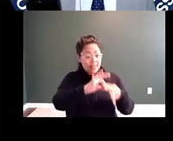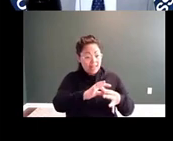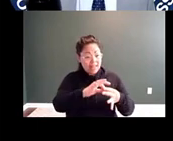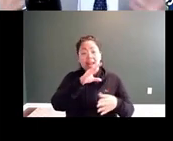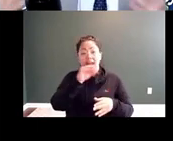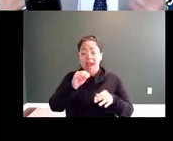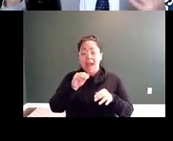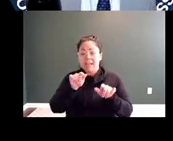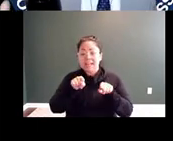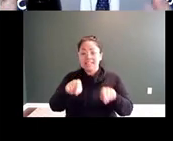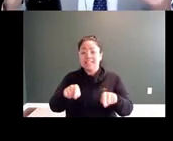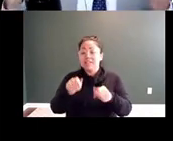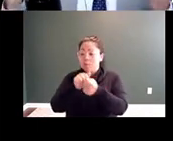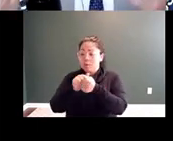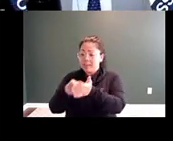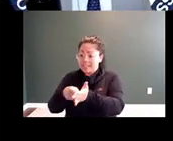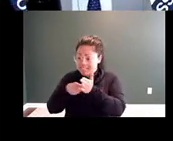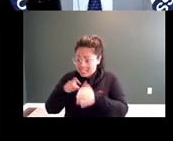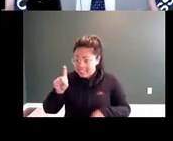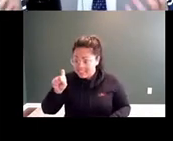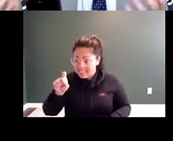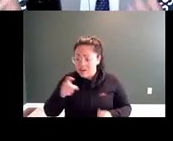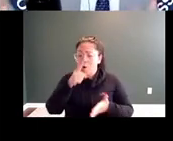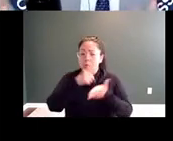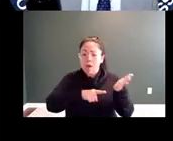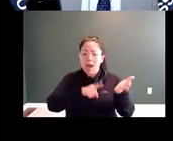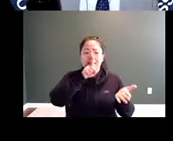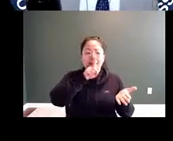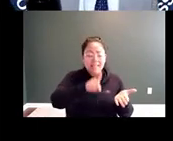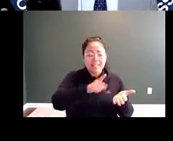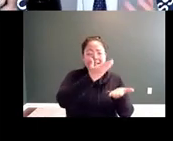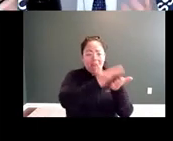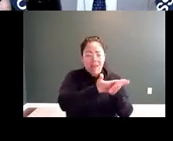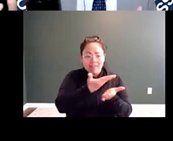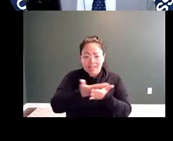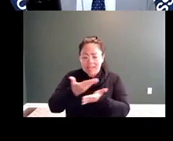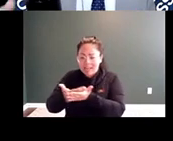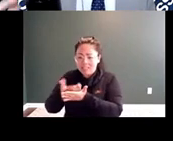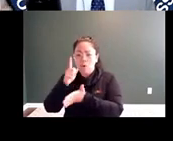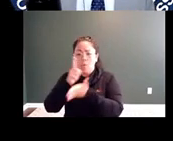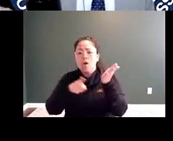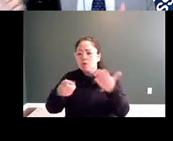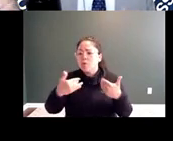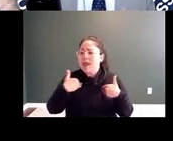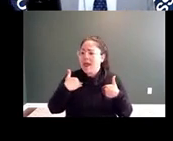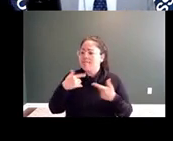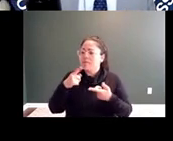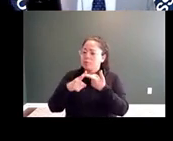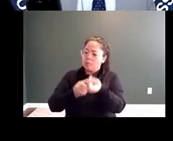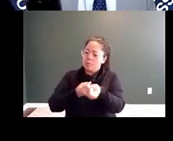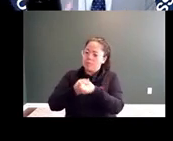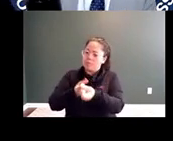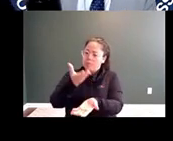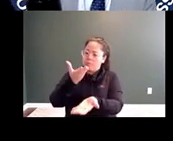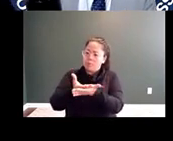Okay? What kind of detailed, facts-specific credible evidence would you have that would be able to demonstrate the business purpose